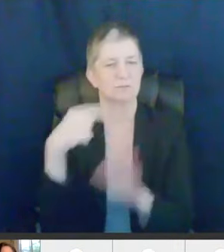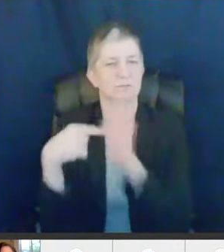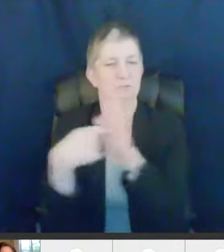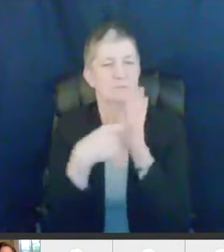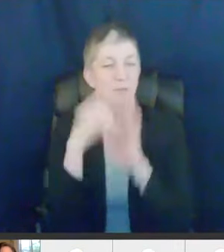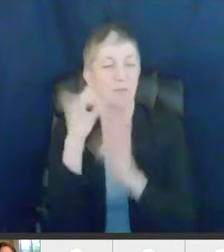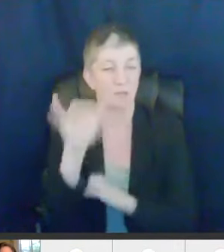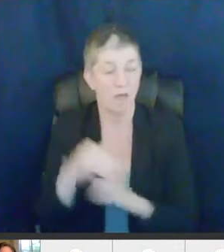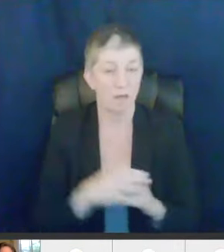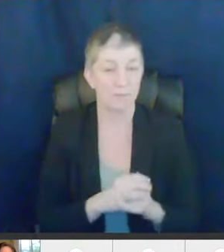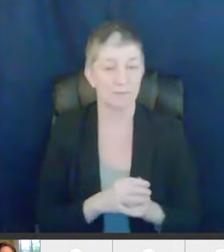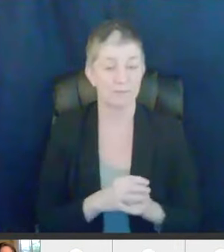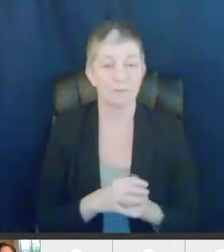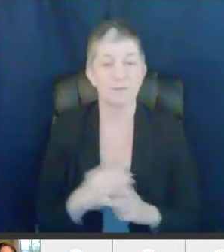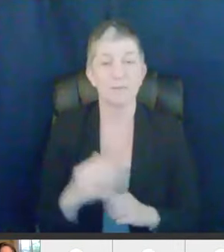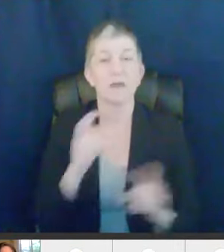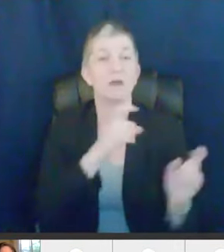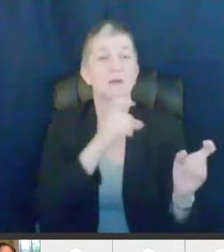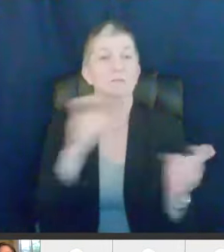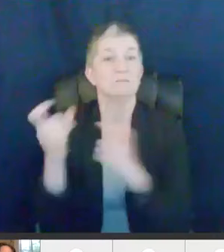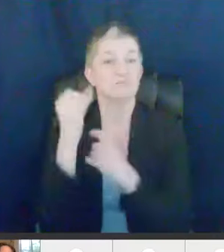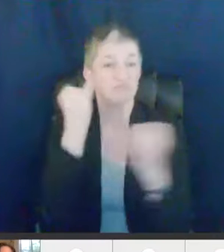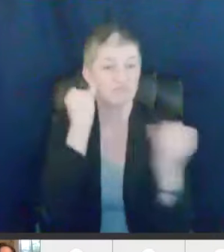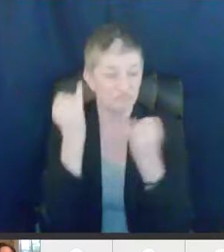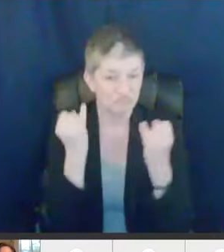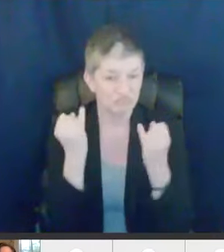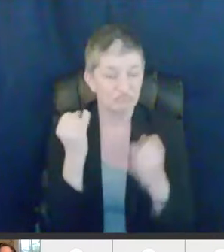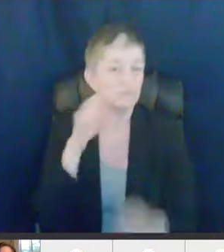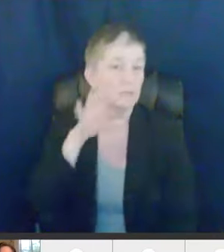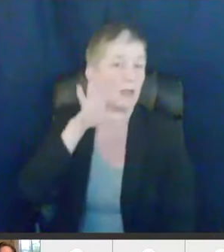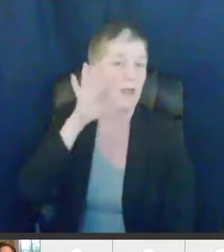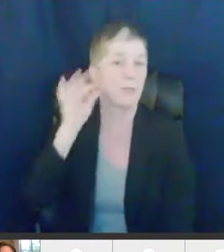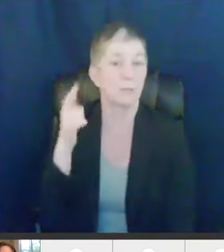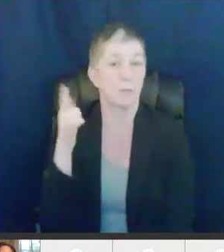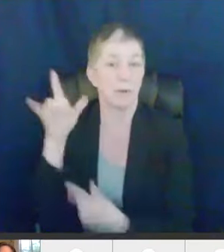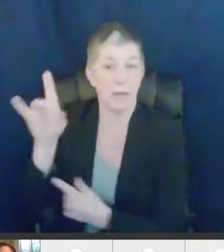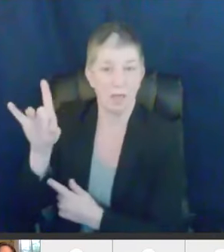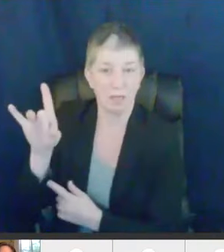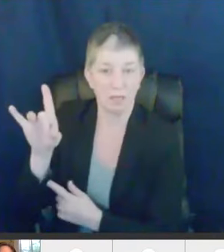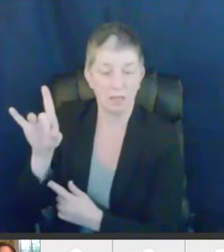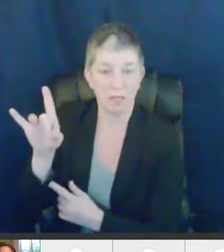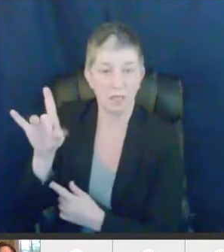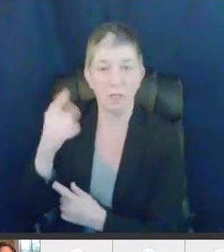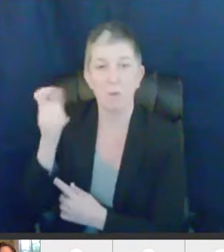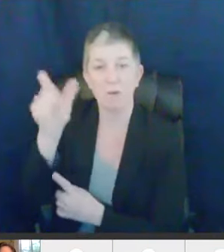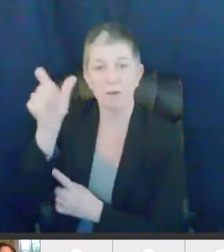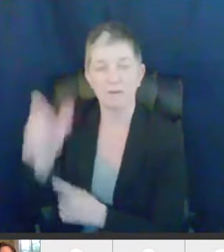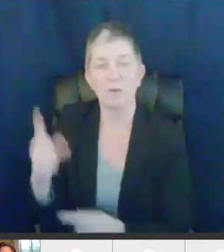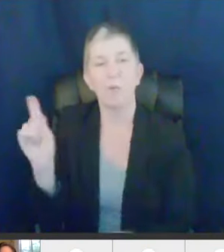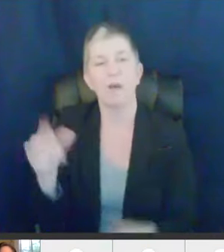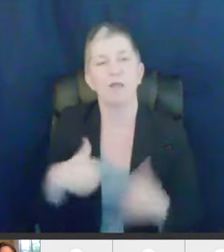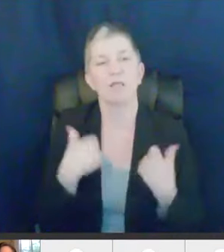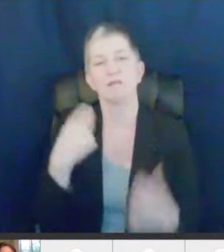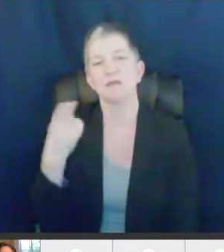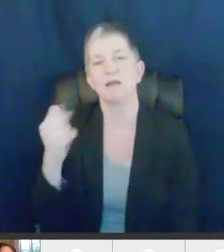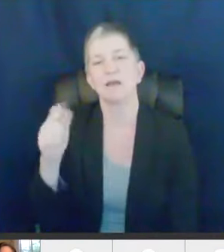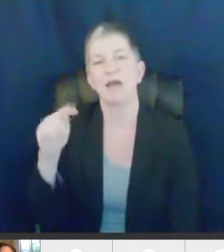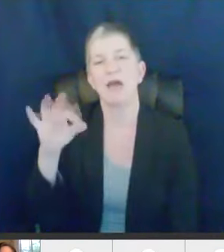you a sense on April the 28th there was an individual in Hatfield on May the